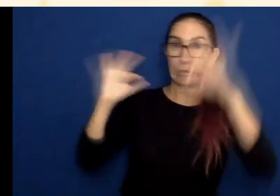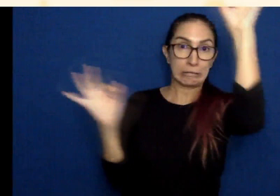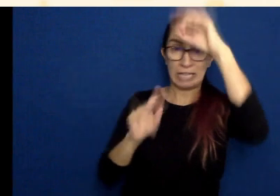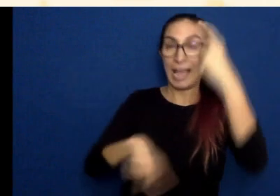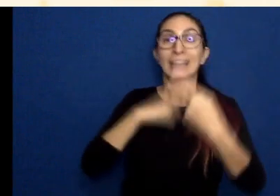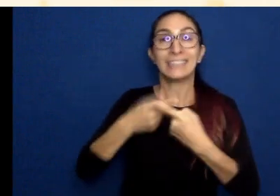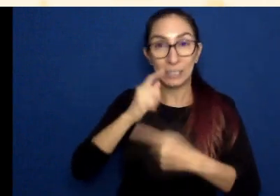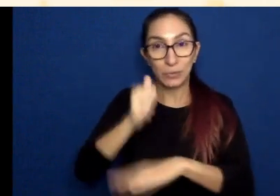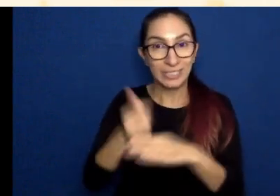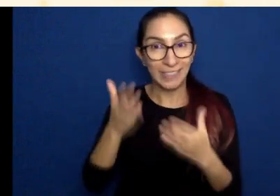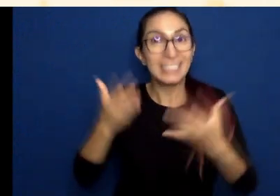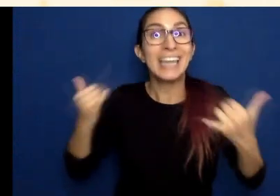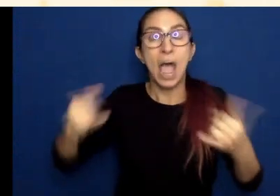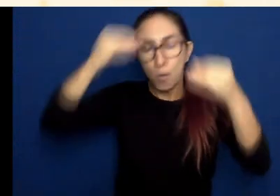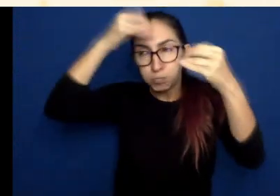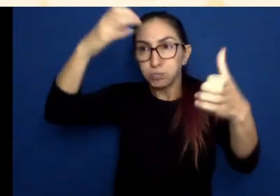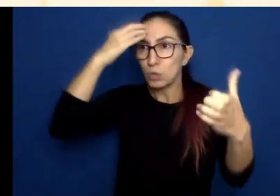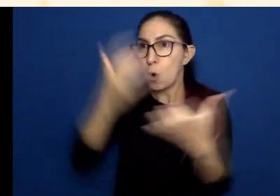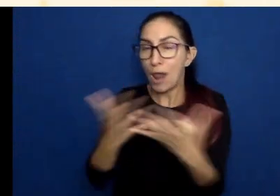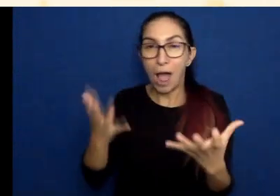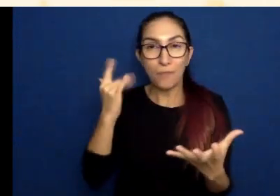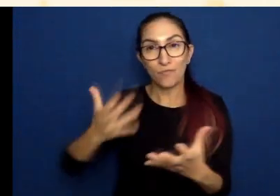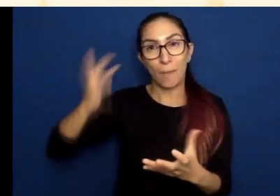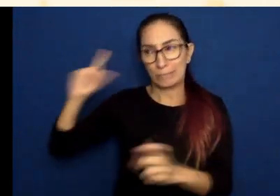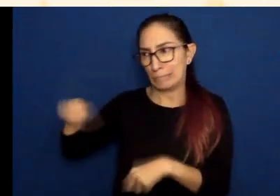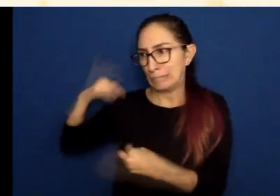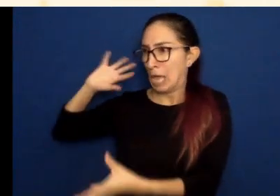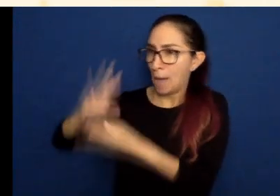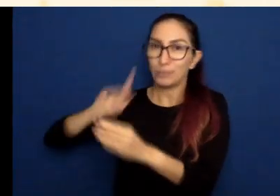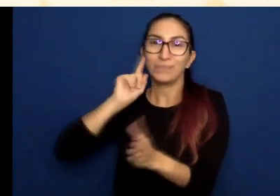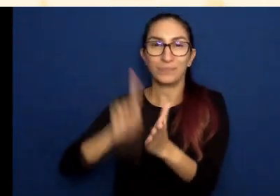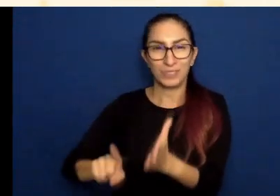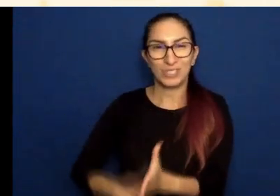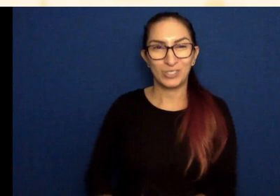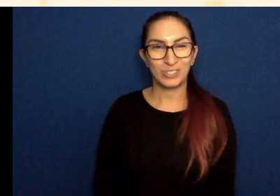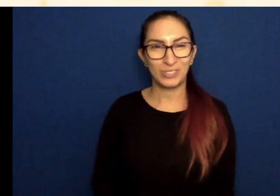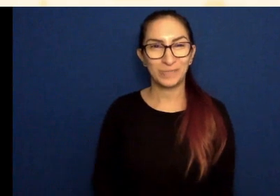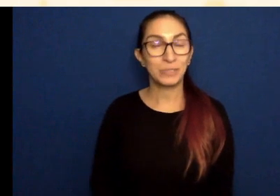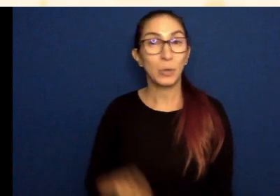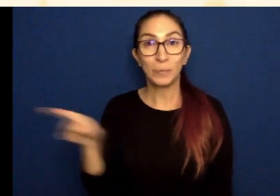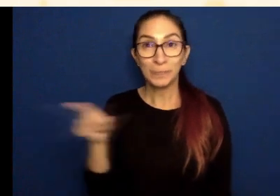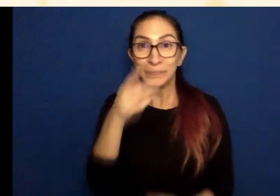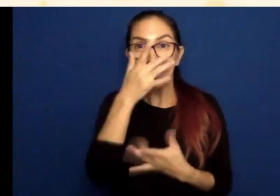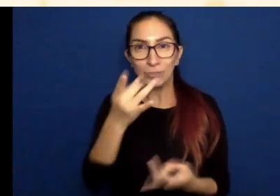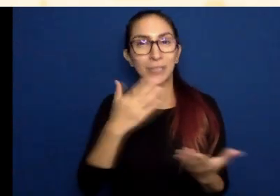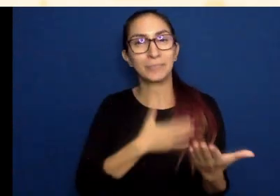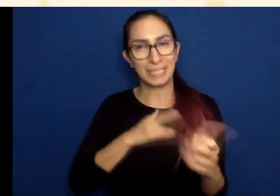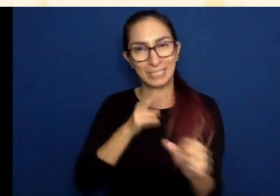Now we know lots because we had to research it all. We had to figure it all out. So if you're interested, please join us.